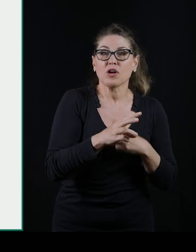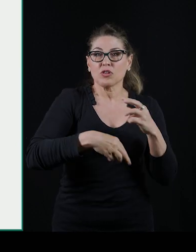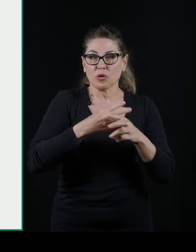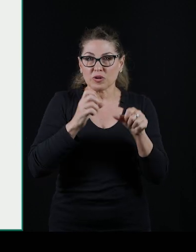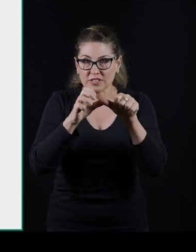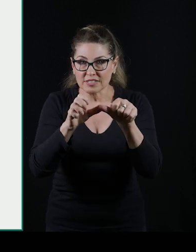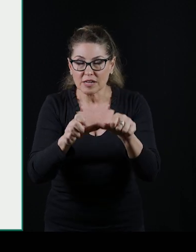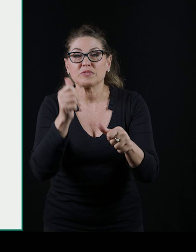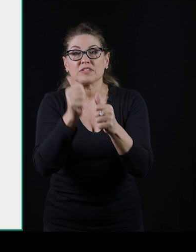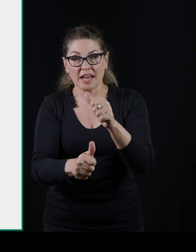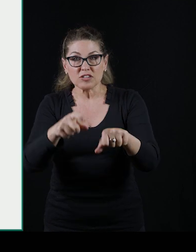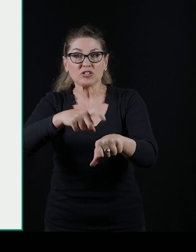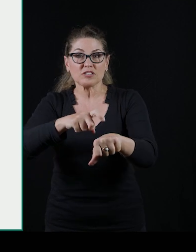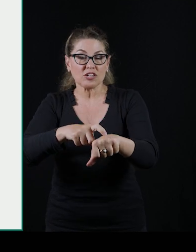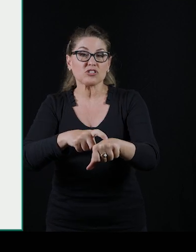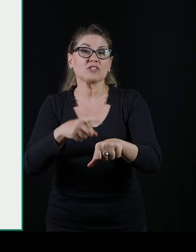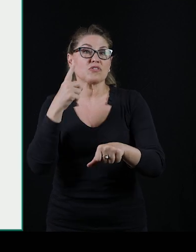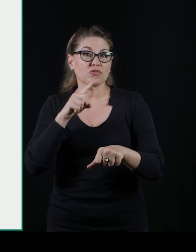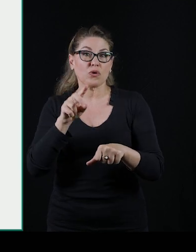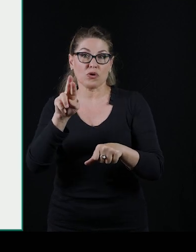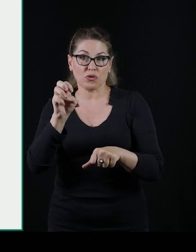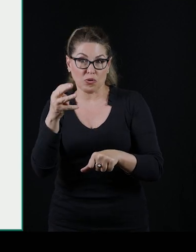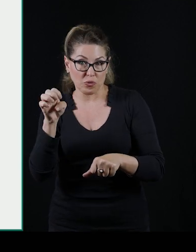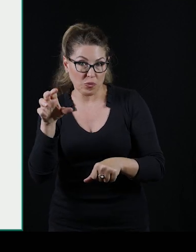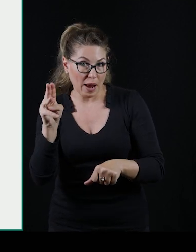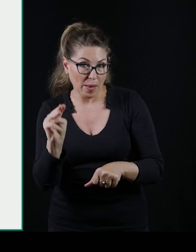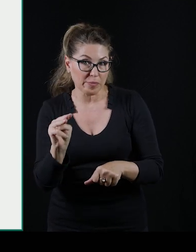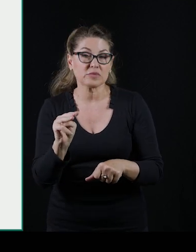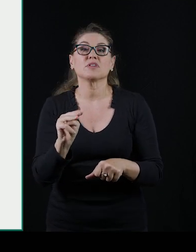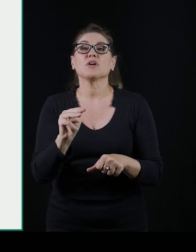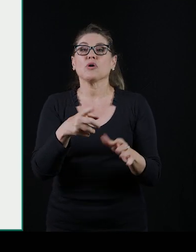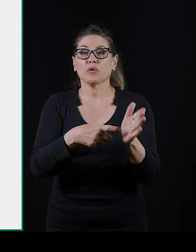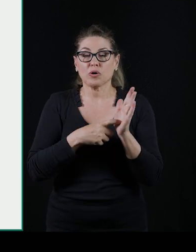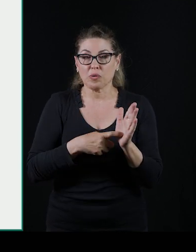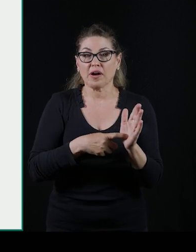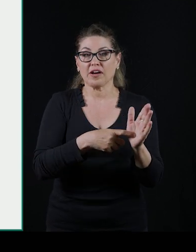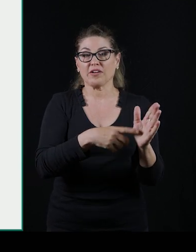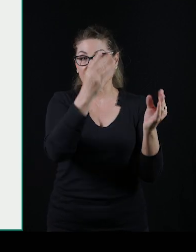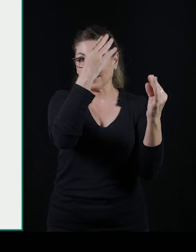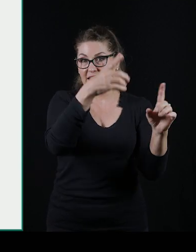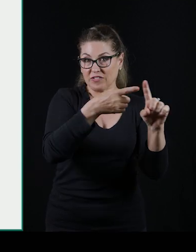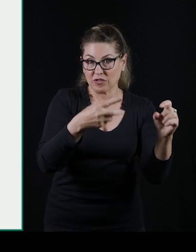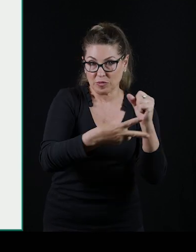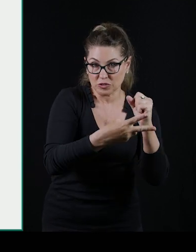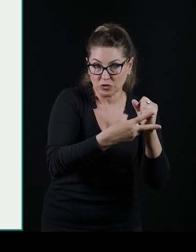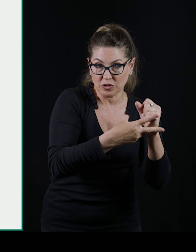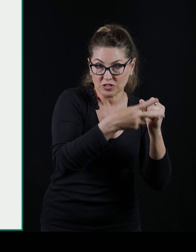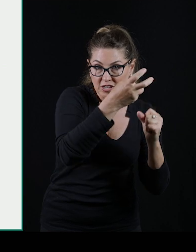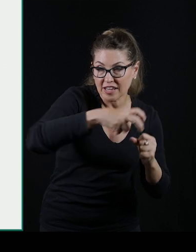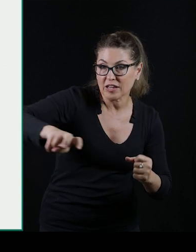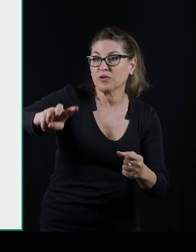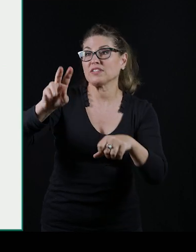Then every session on realms requires that we retrieve the players world data from storage and place it on the VM in Azure before